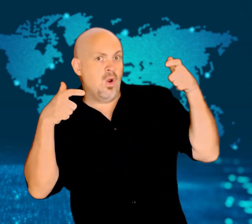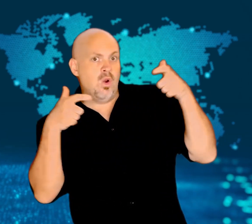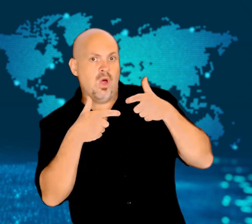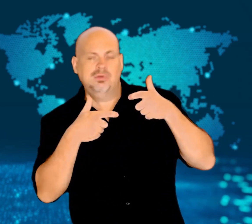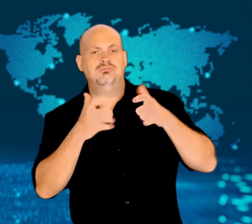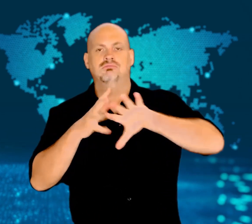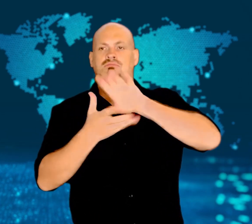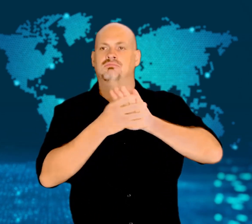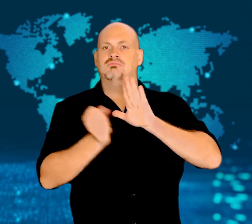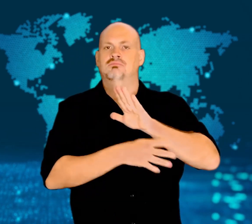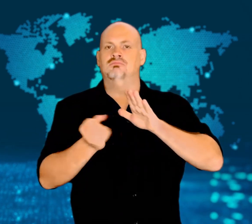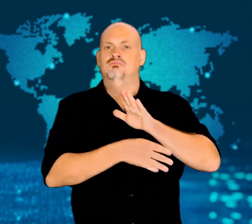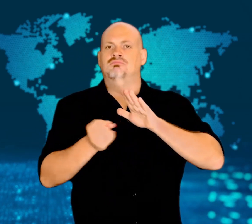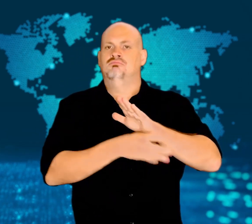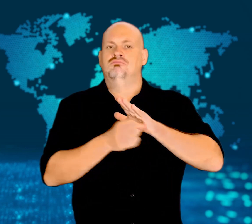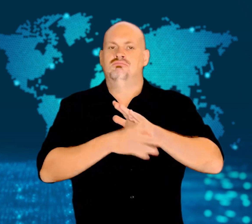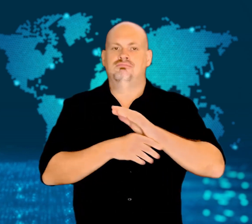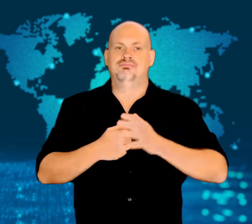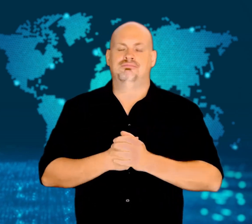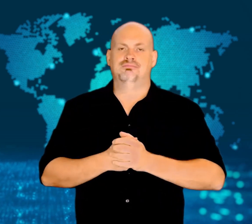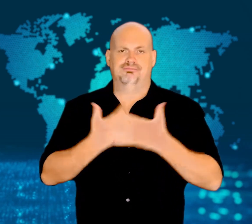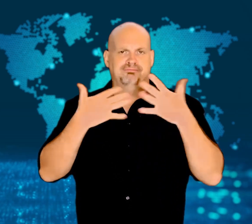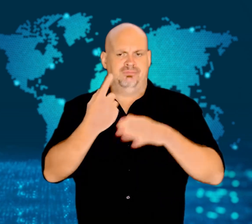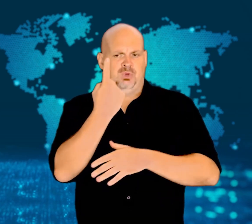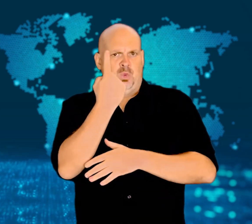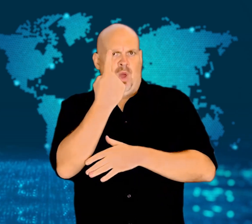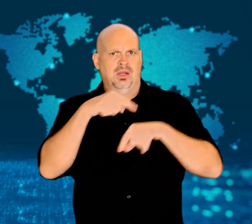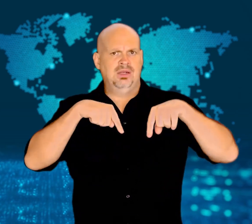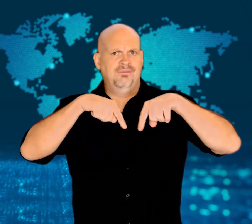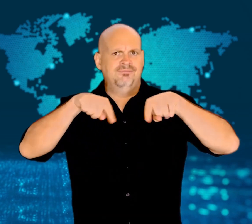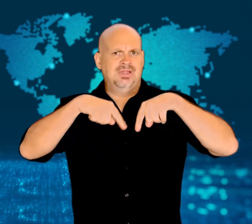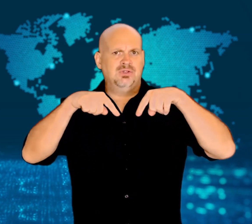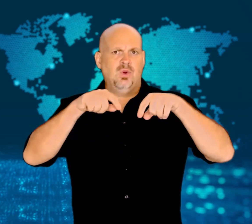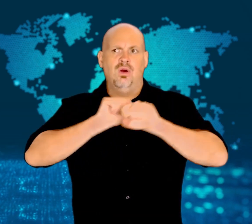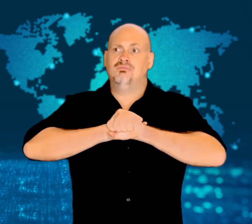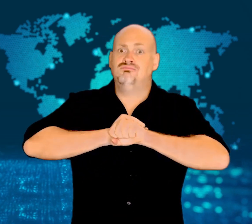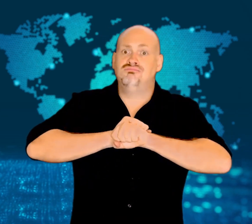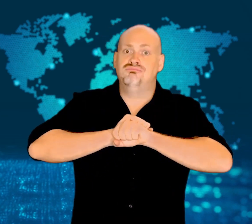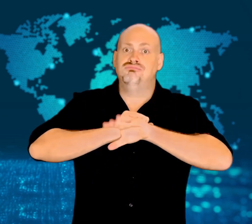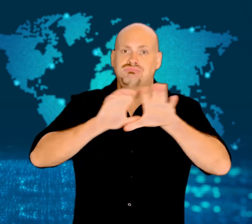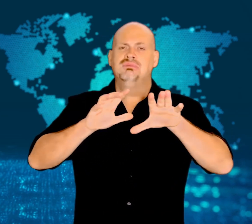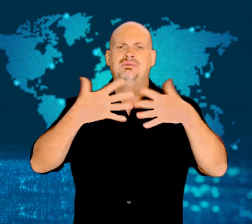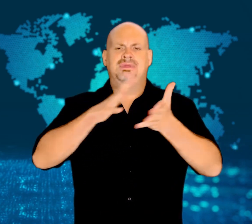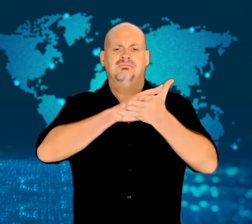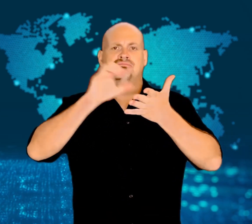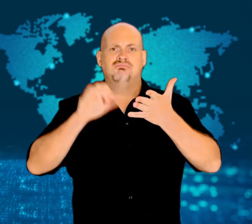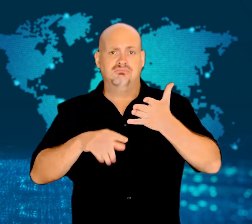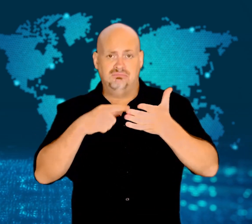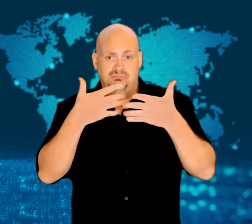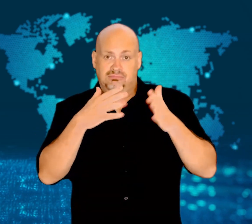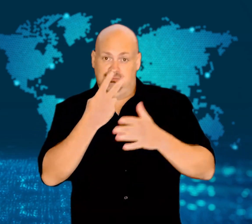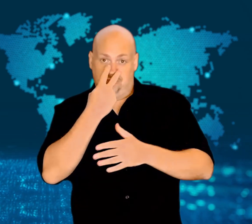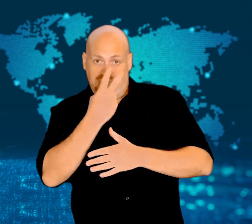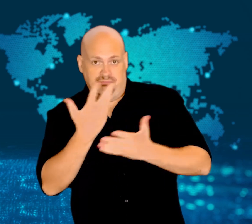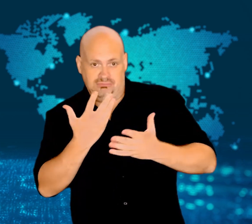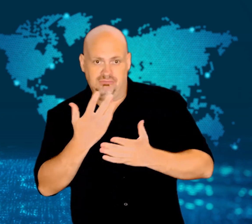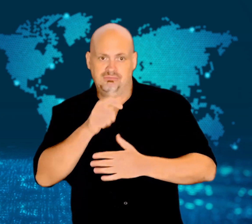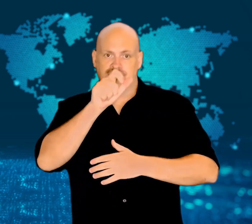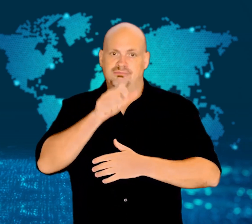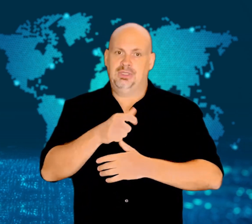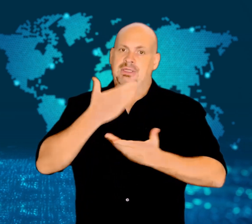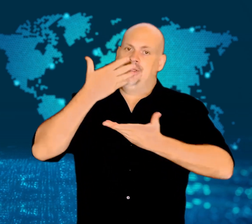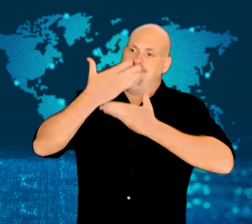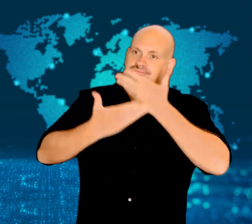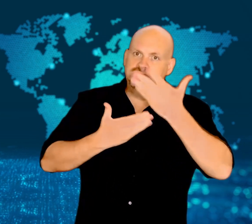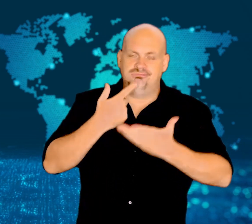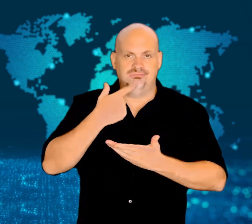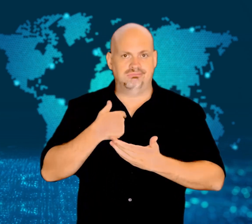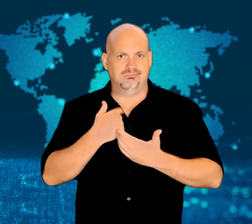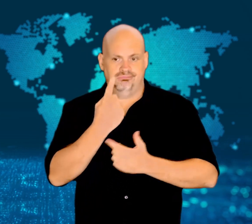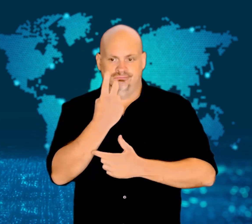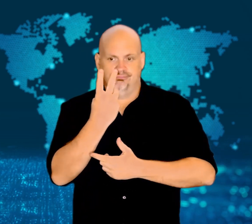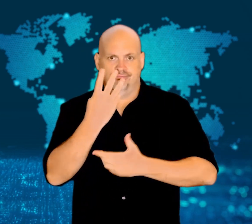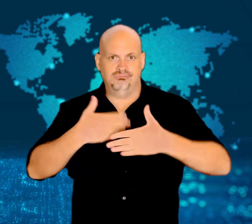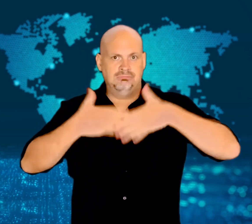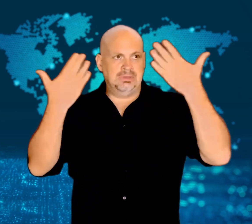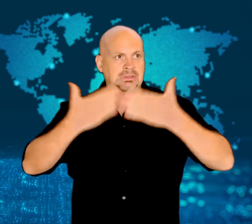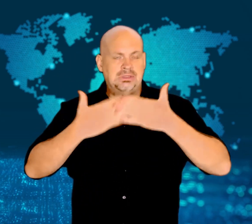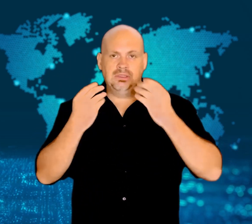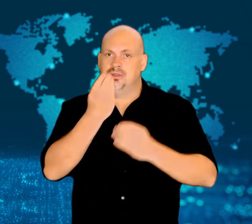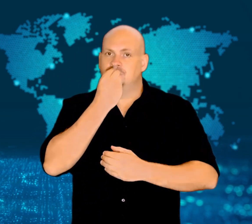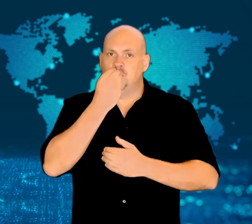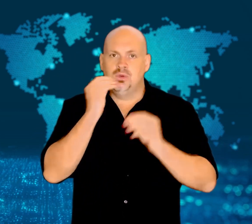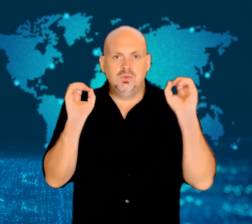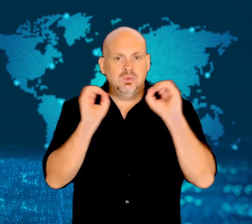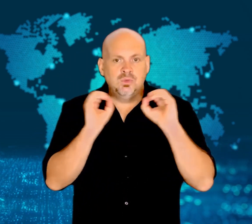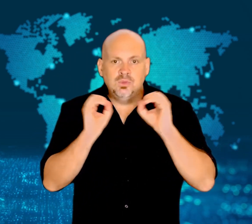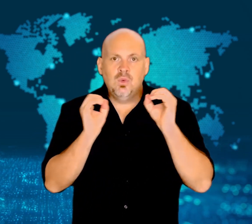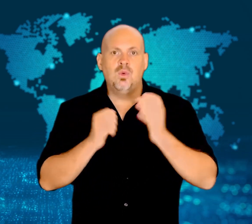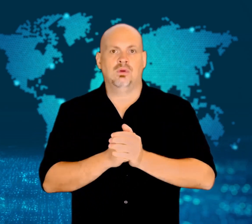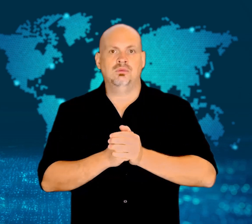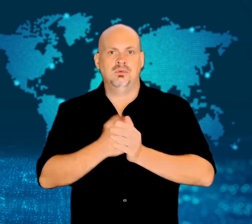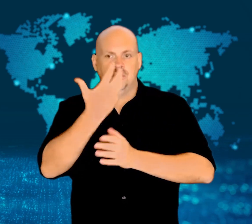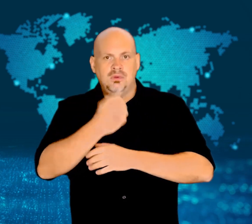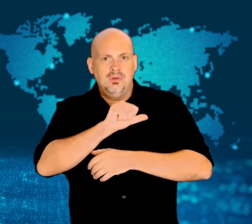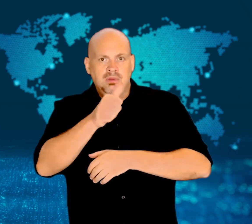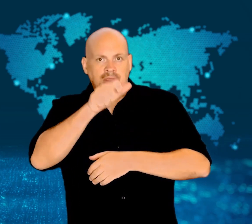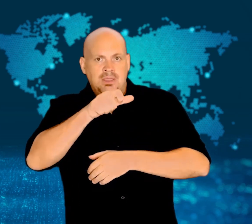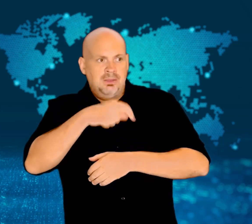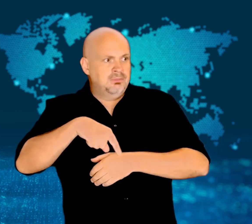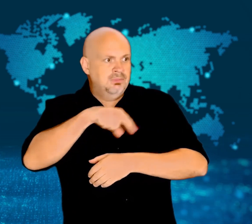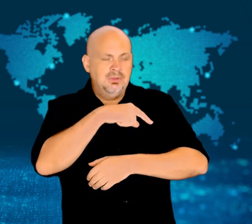In one video before it was taken down, viewers listened